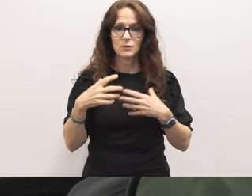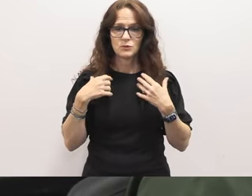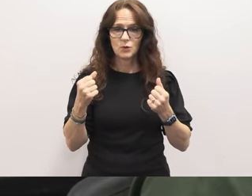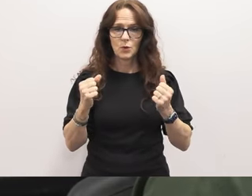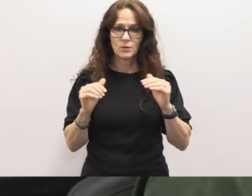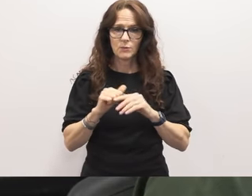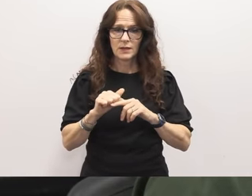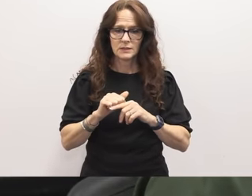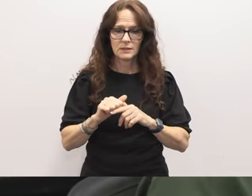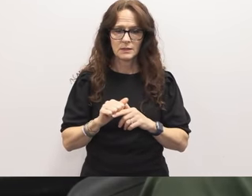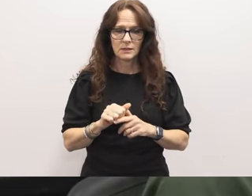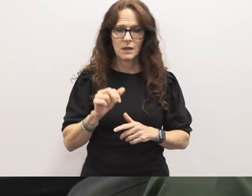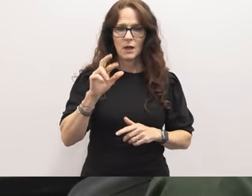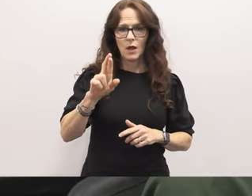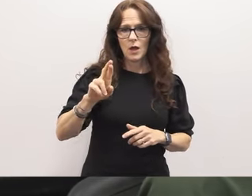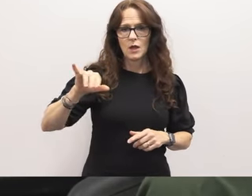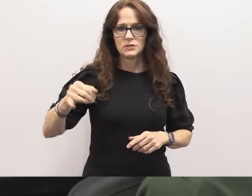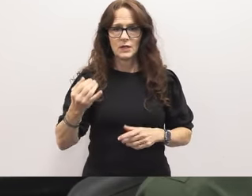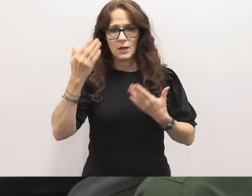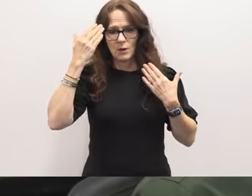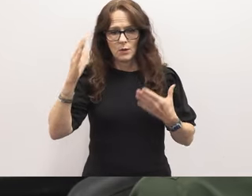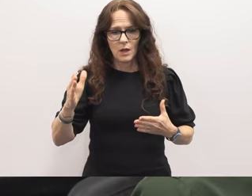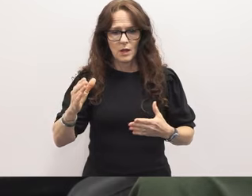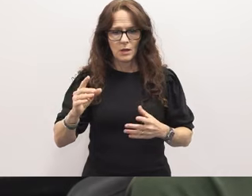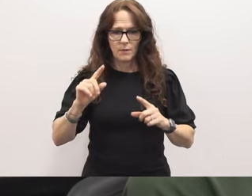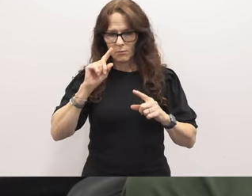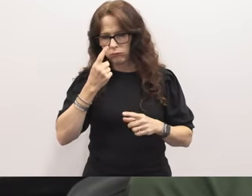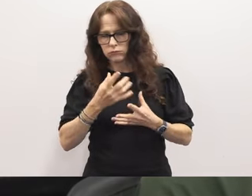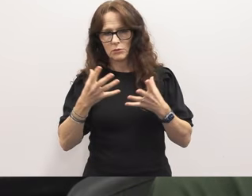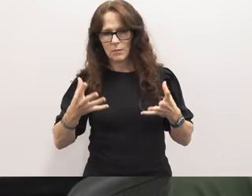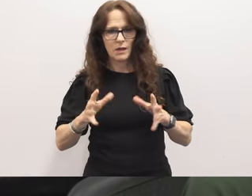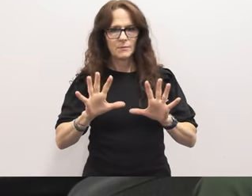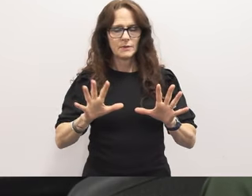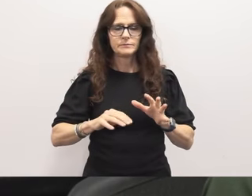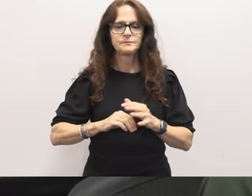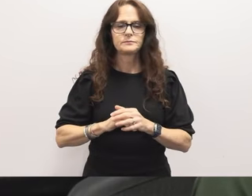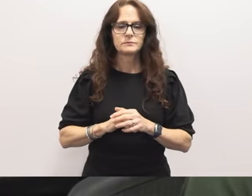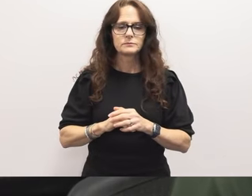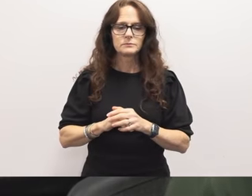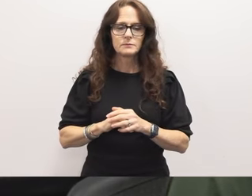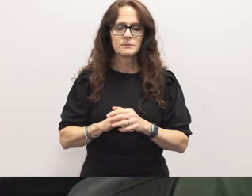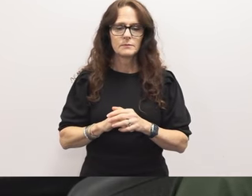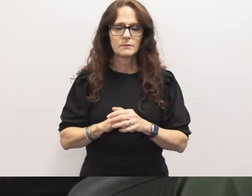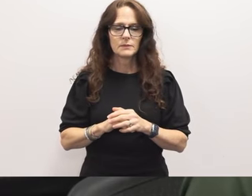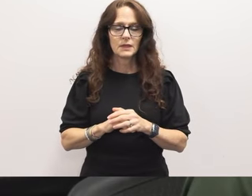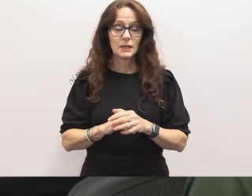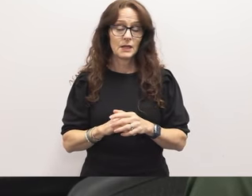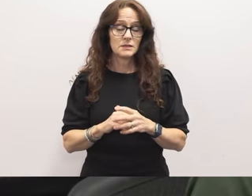And for those that don't know, RJ and I won't bore you with too much, but I do want to say that there's a couple different ways to look at restorative justice.